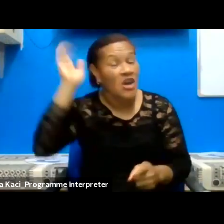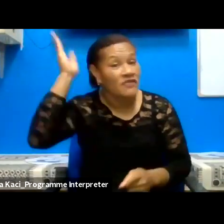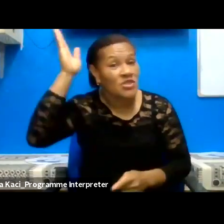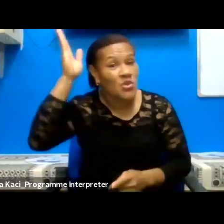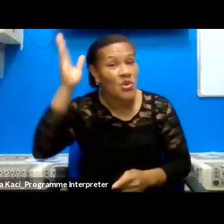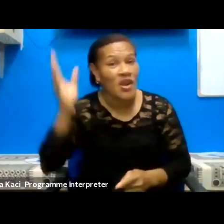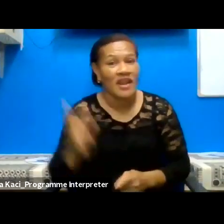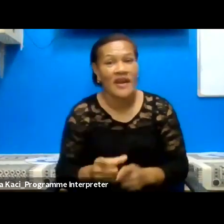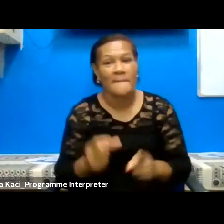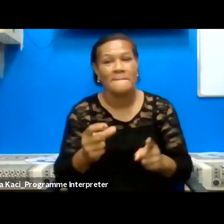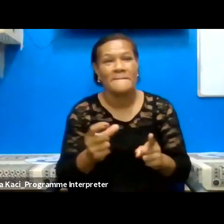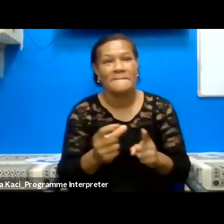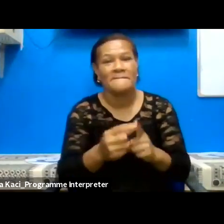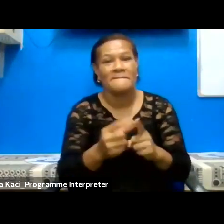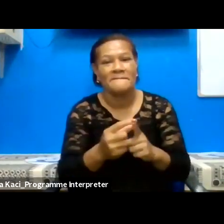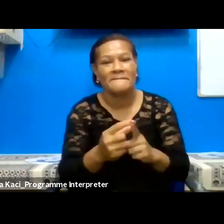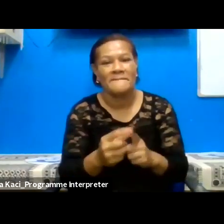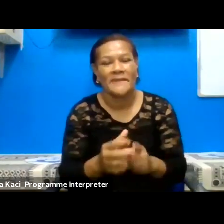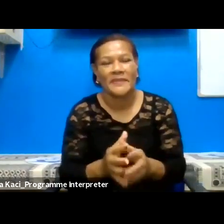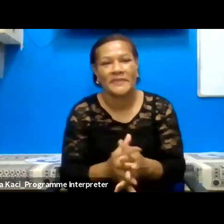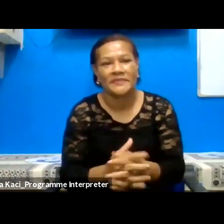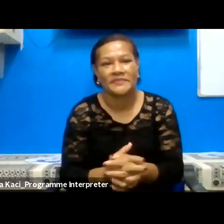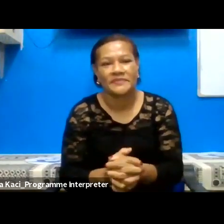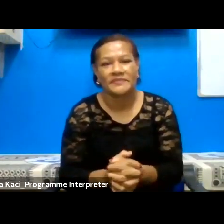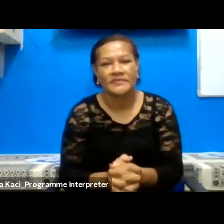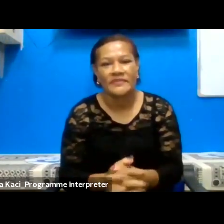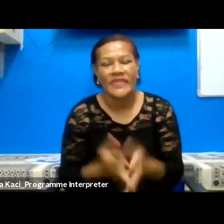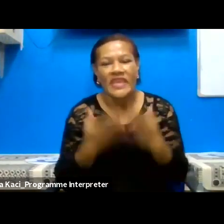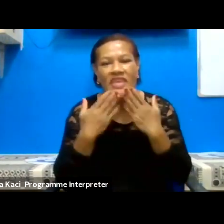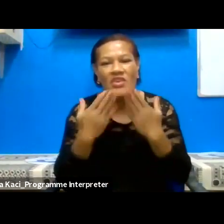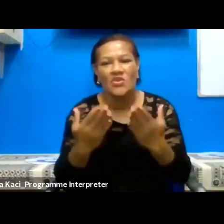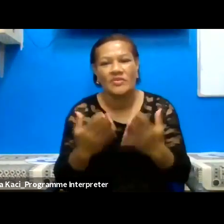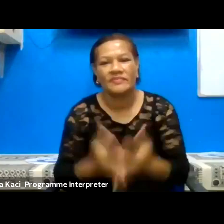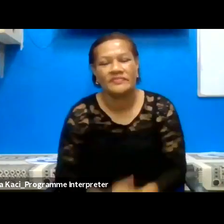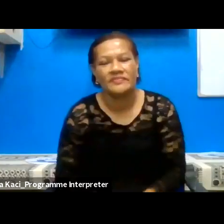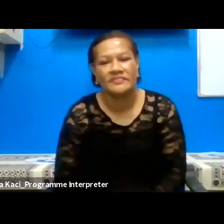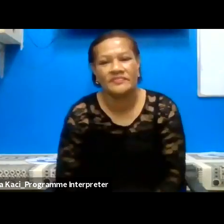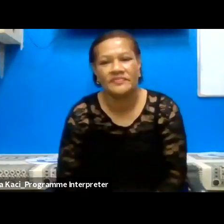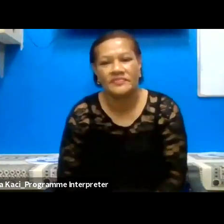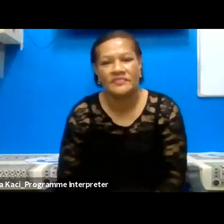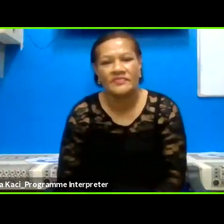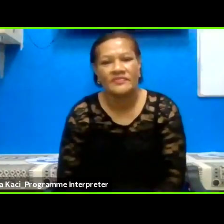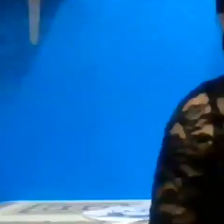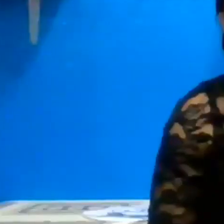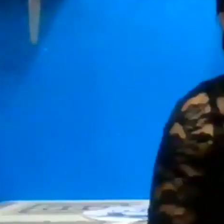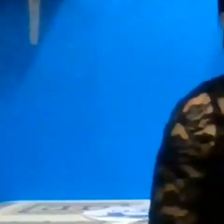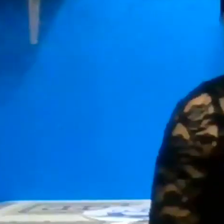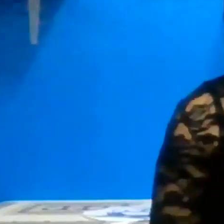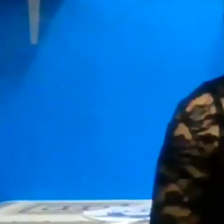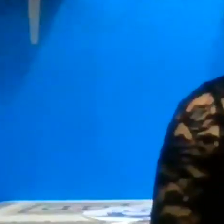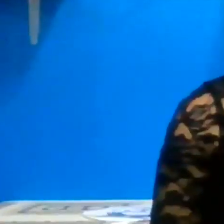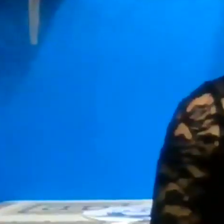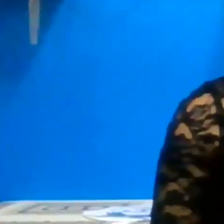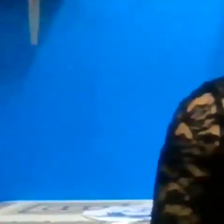uh celebration I would like to